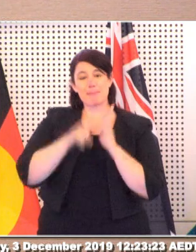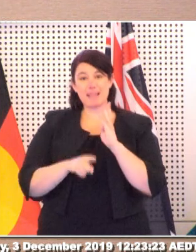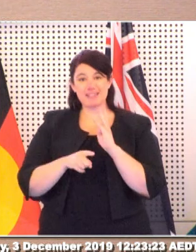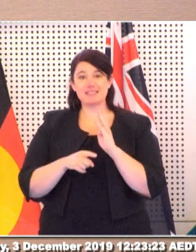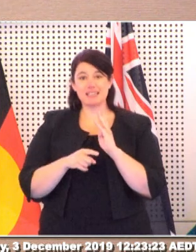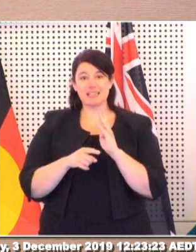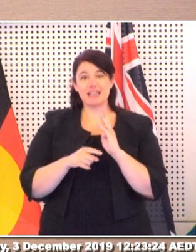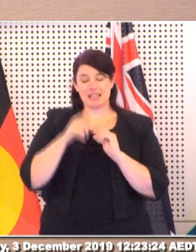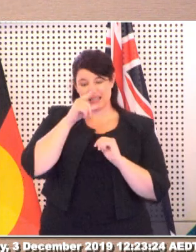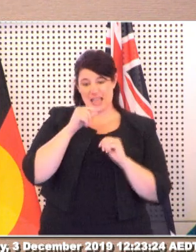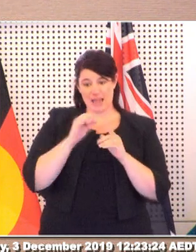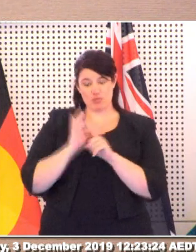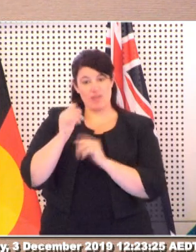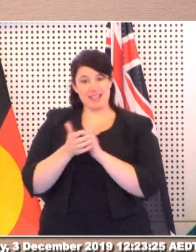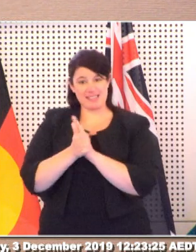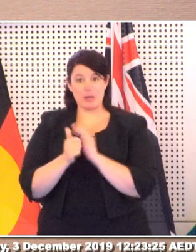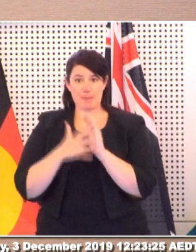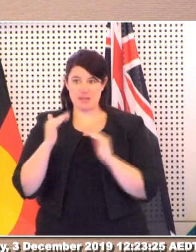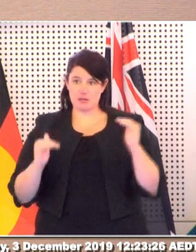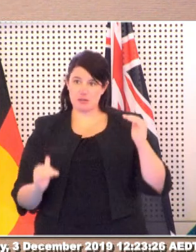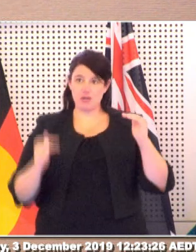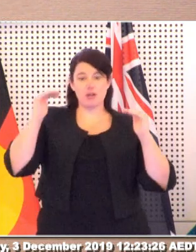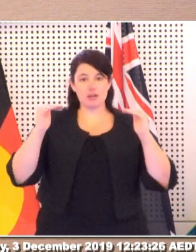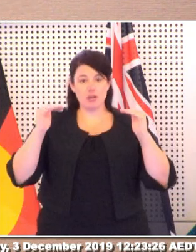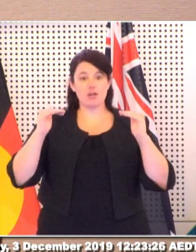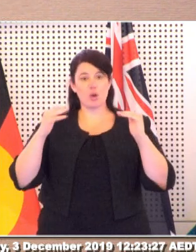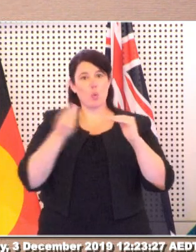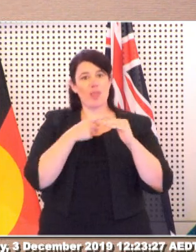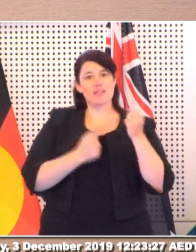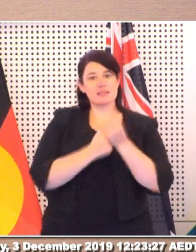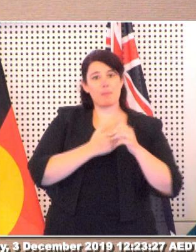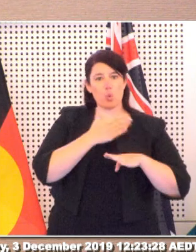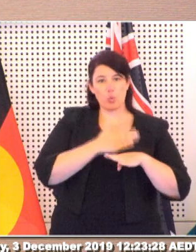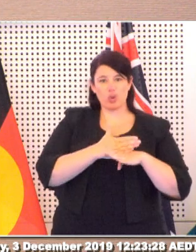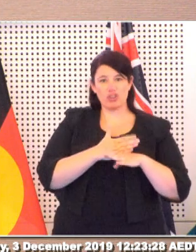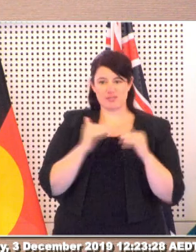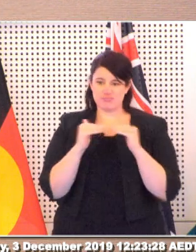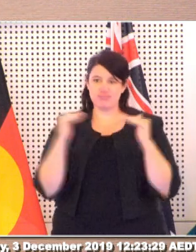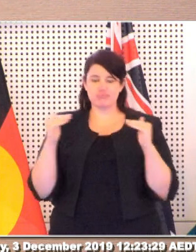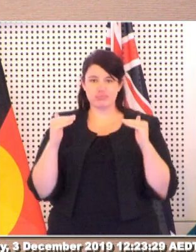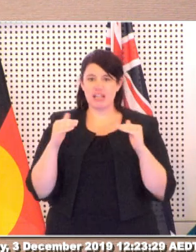those light-touch skimpy resource sorts of education.